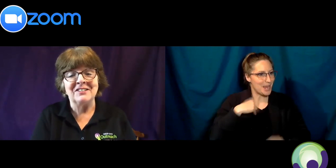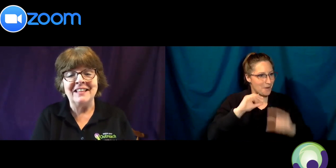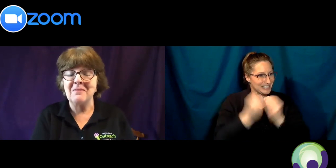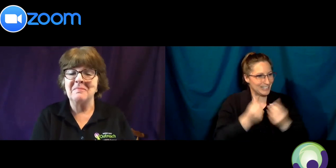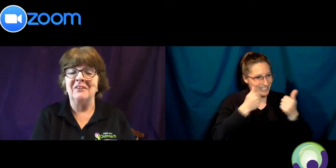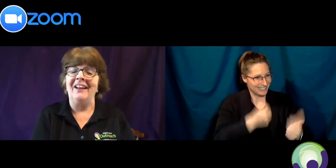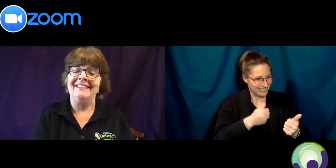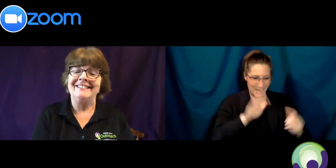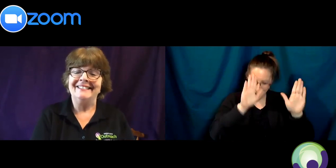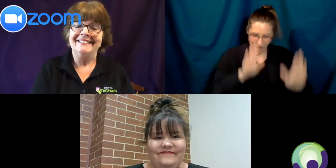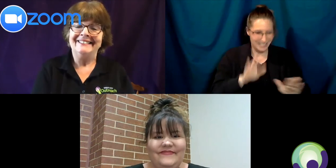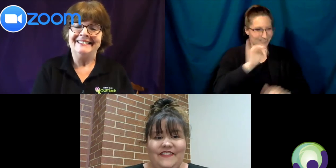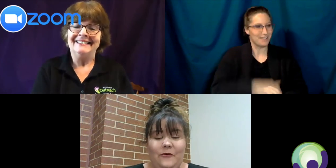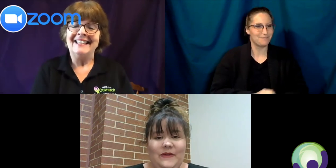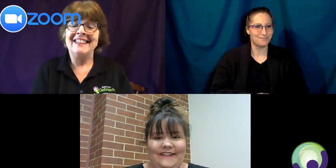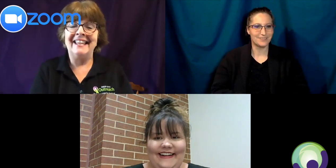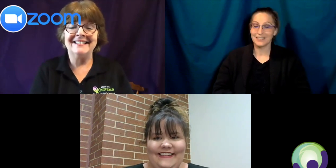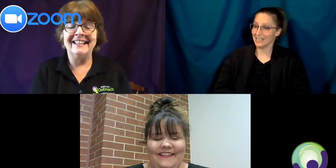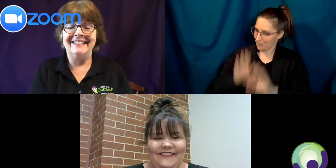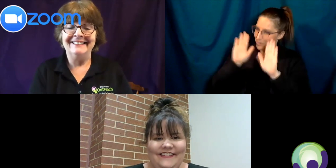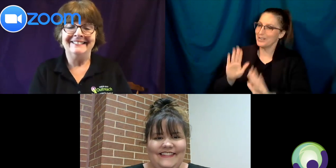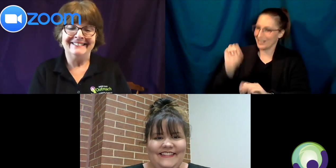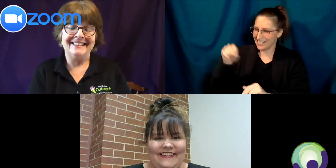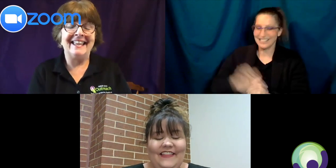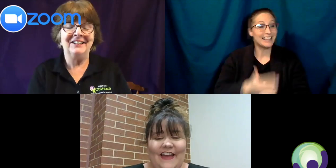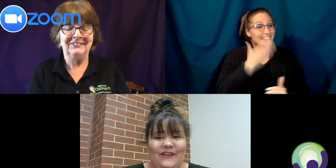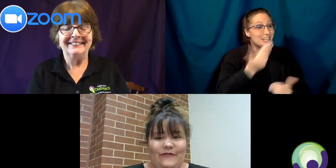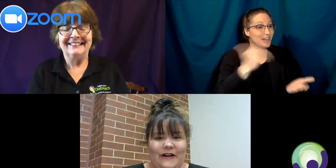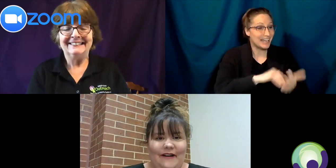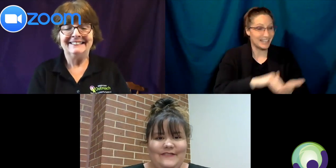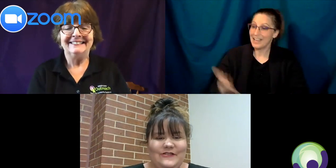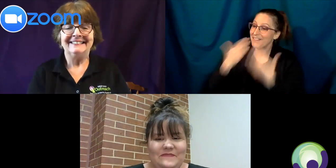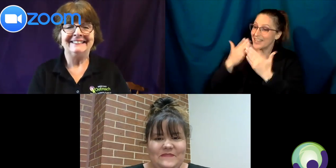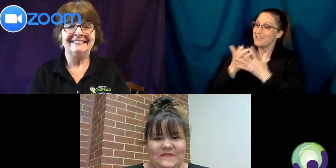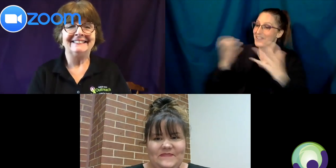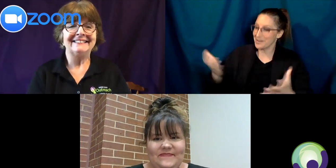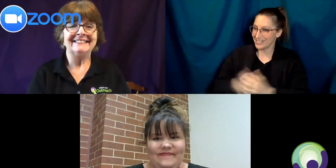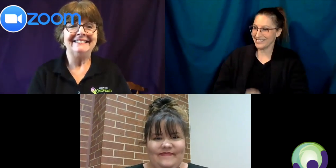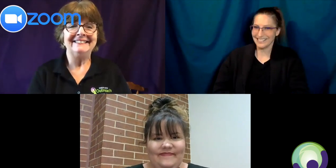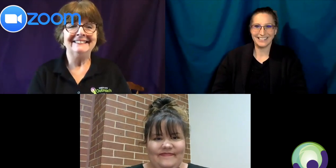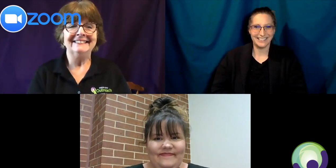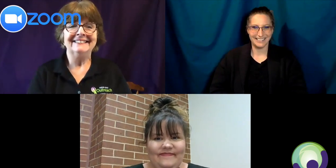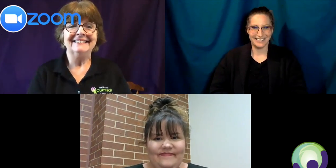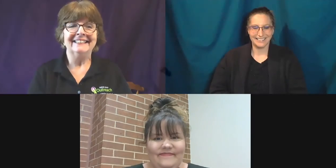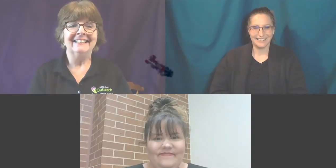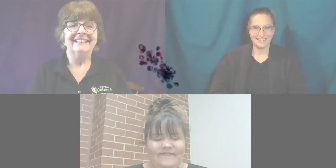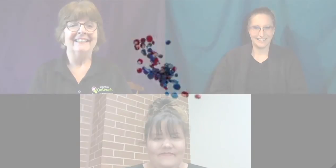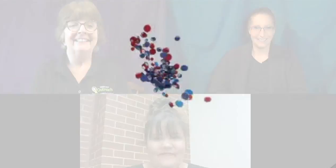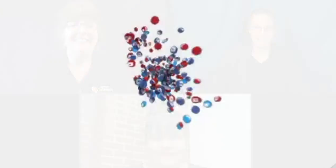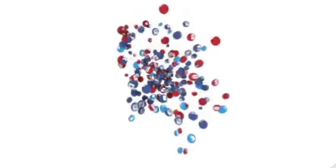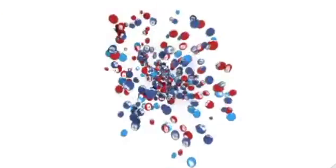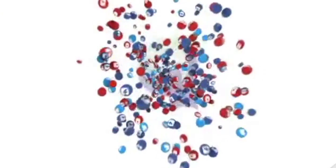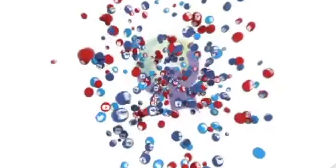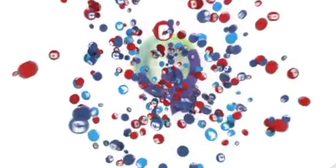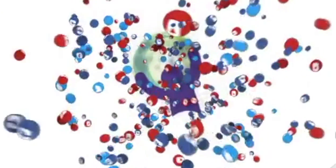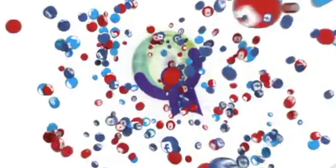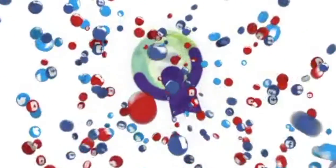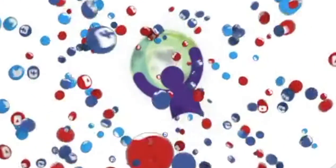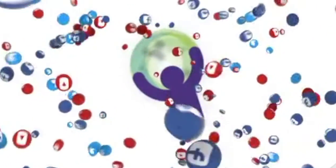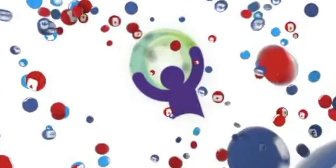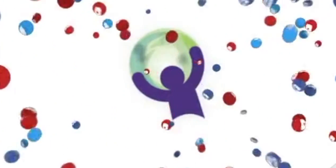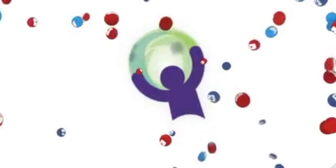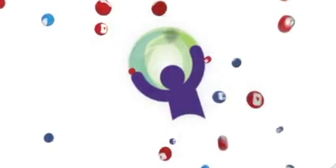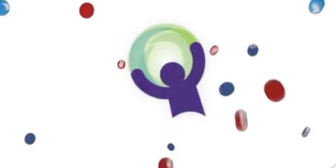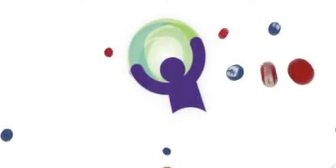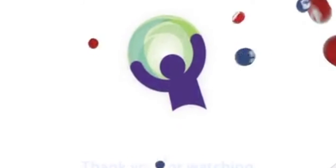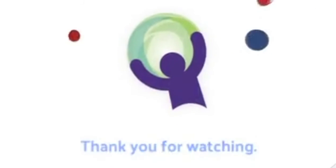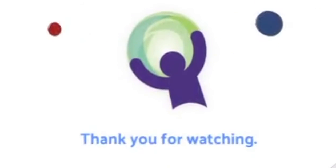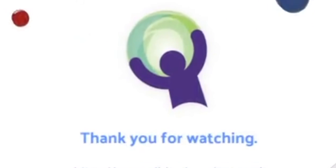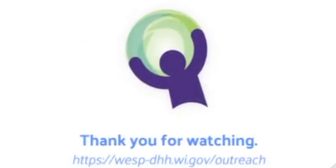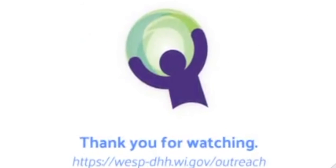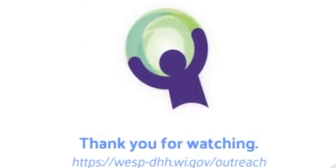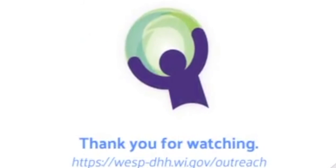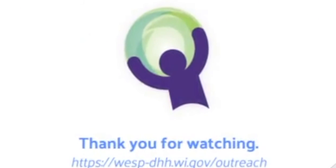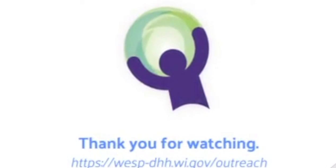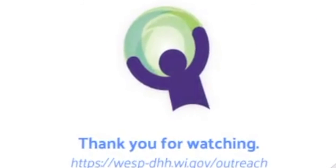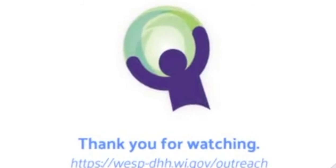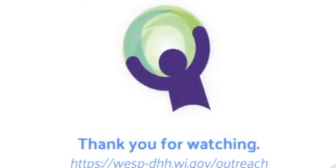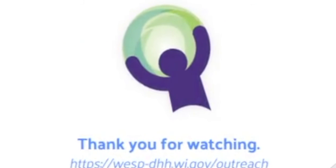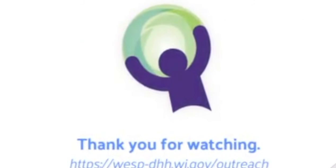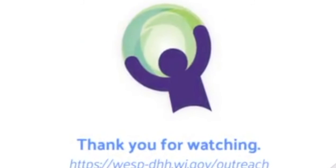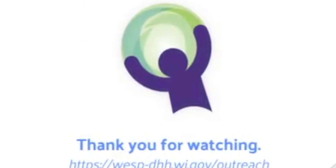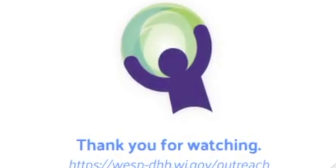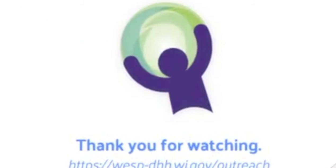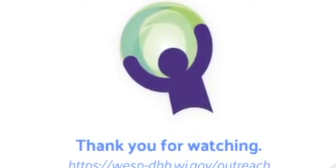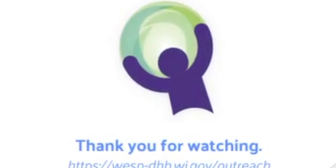That would be great. >>Justine: That would be great. Thank you very much!